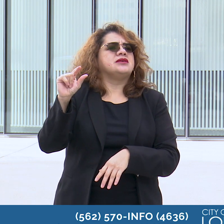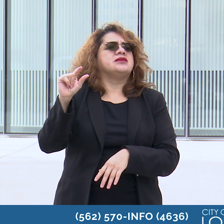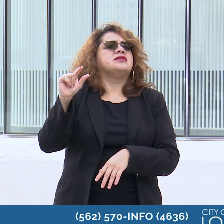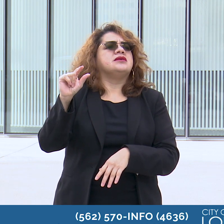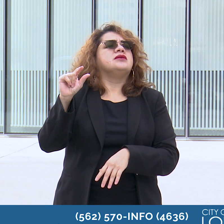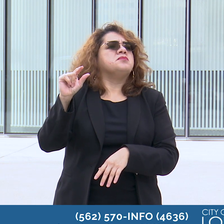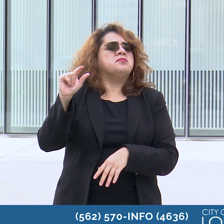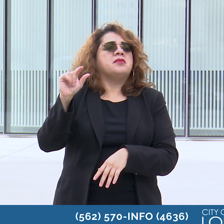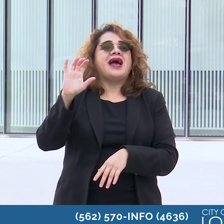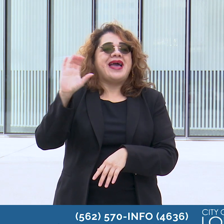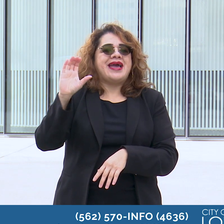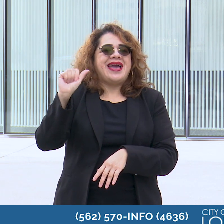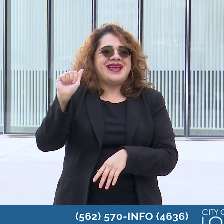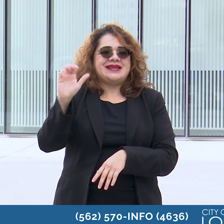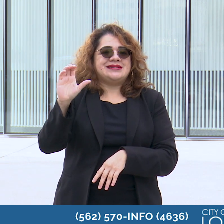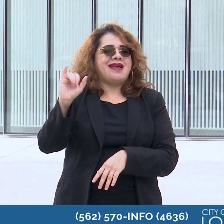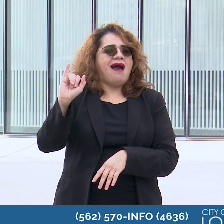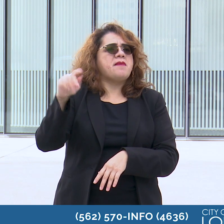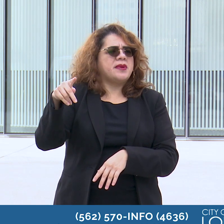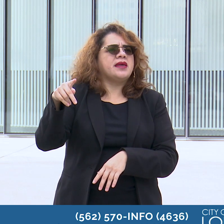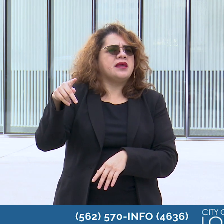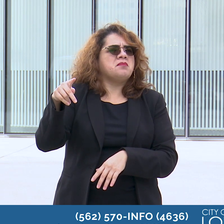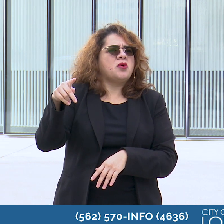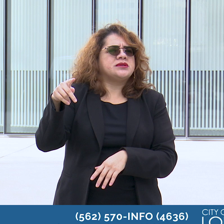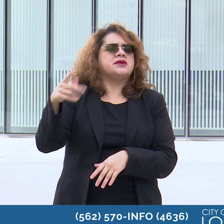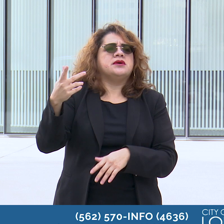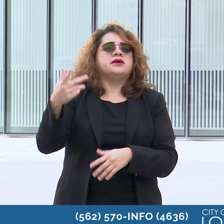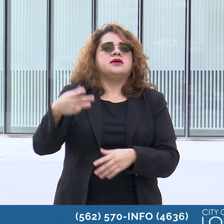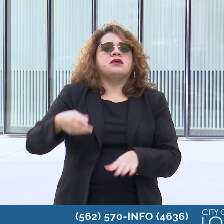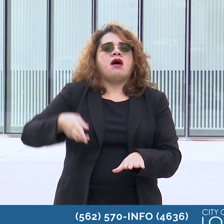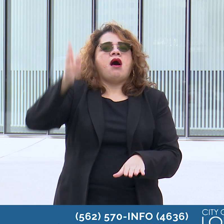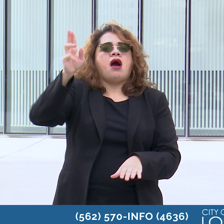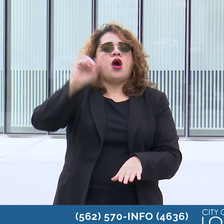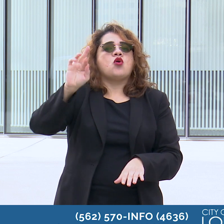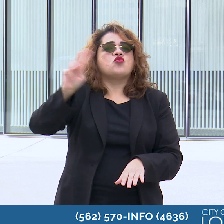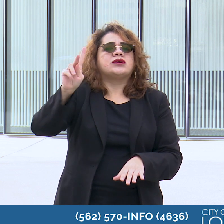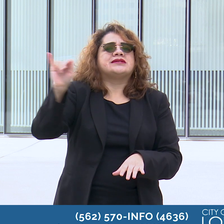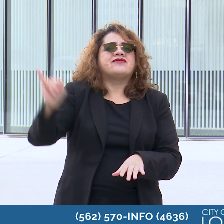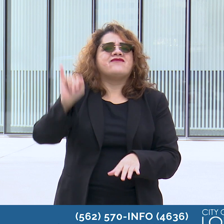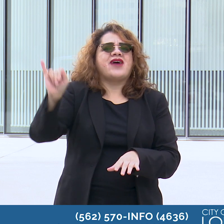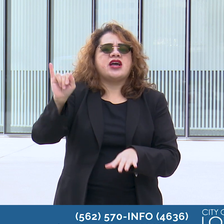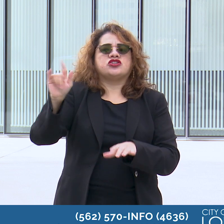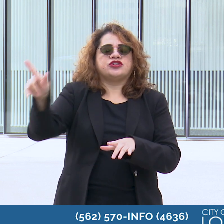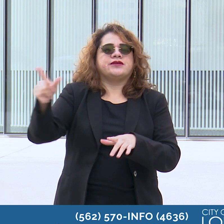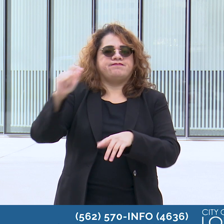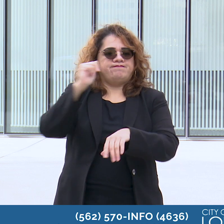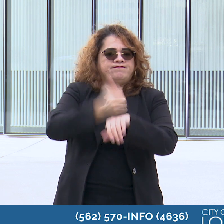those who are at highest risk of infection, like our hospital workers, and our frontline